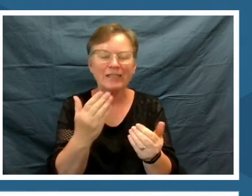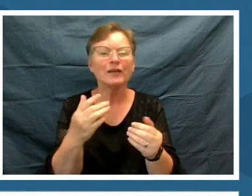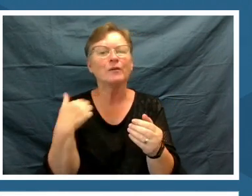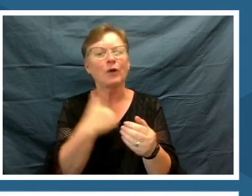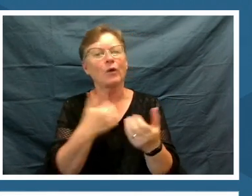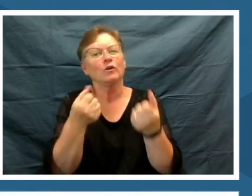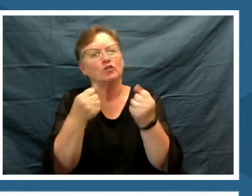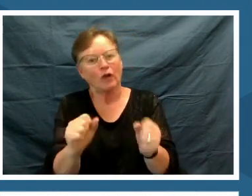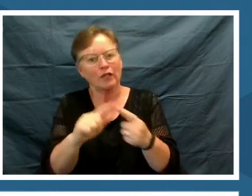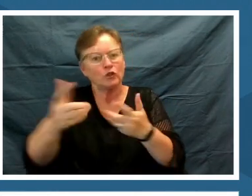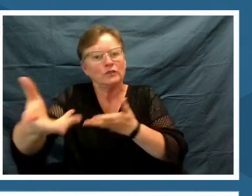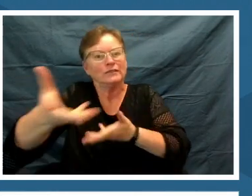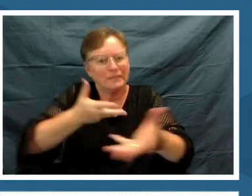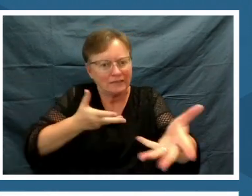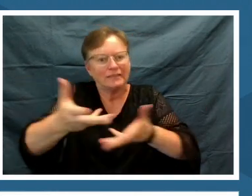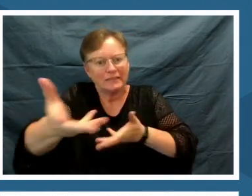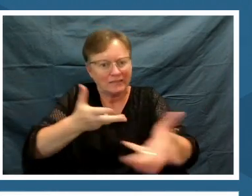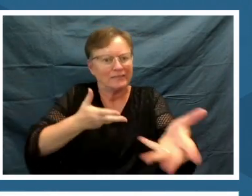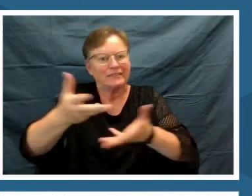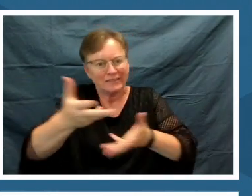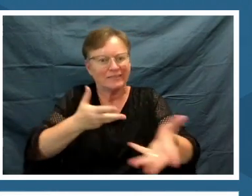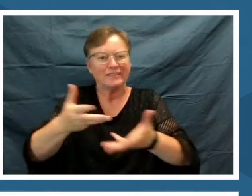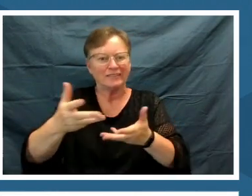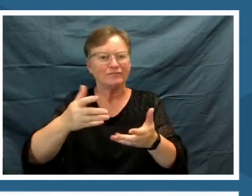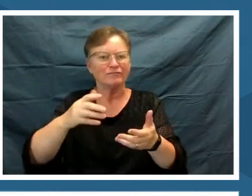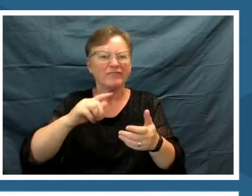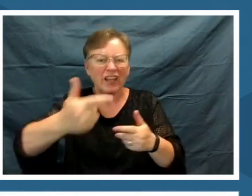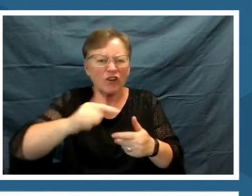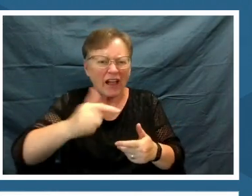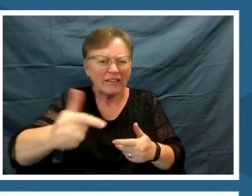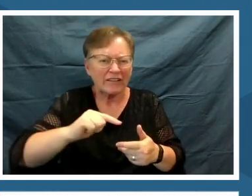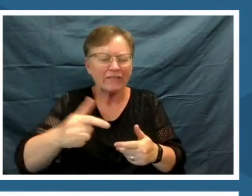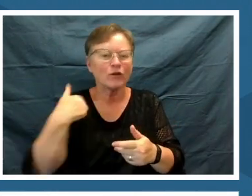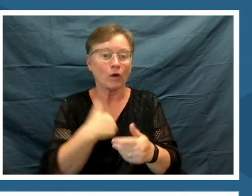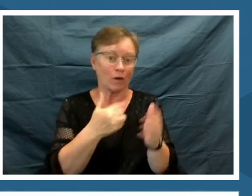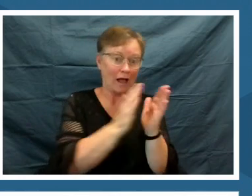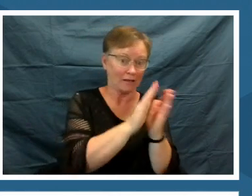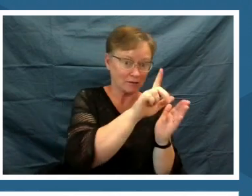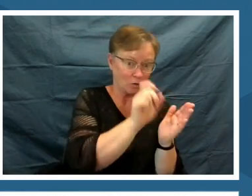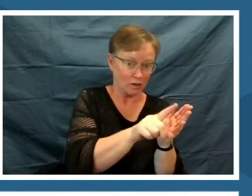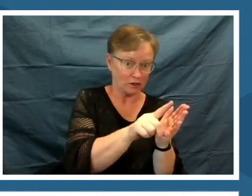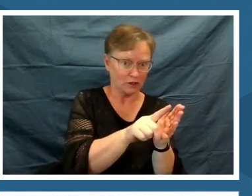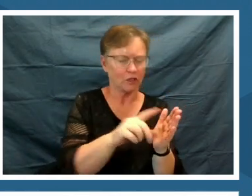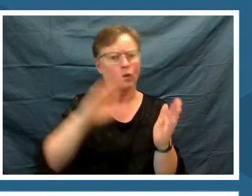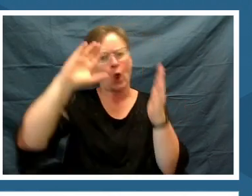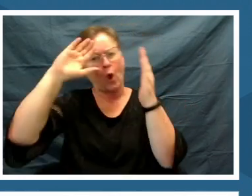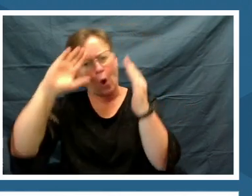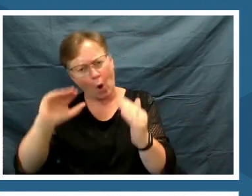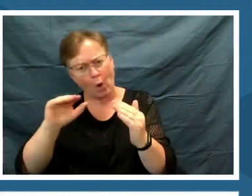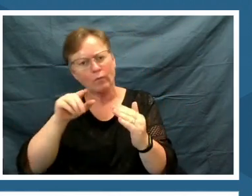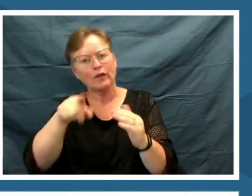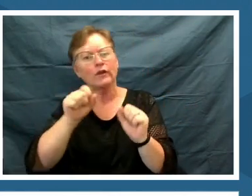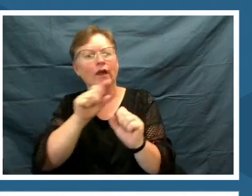engagement where we'll ask you a question and then we hope that you're able to